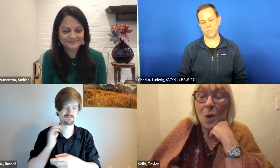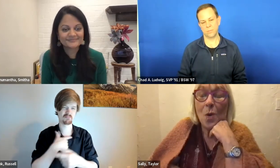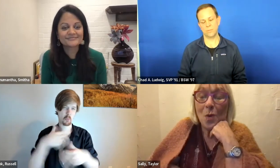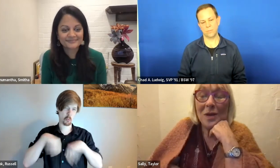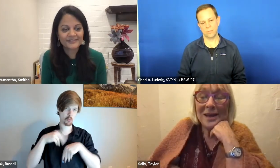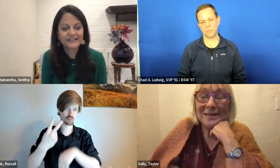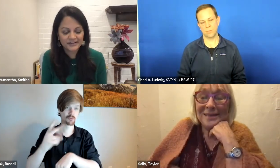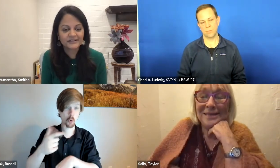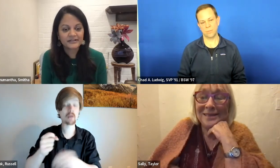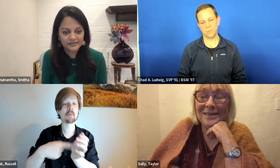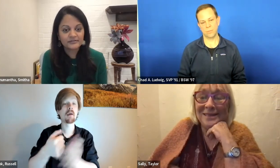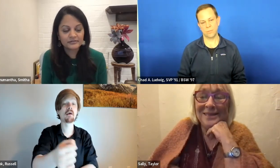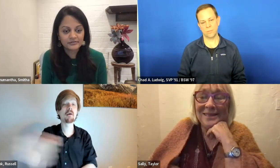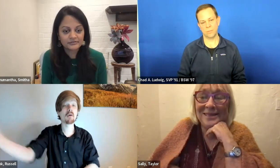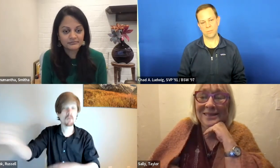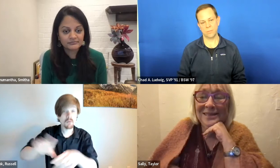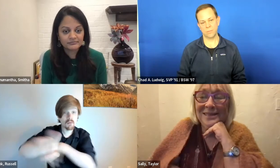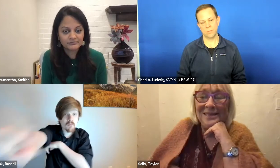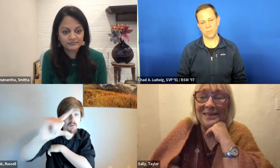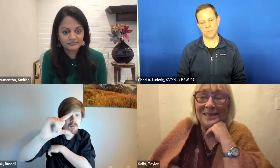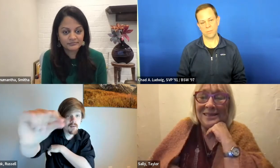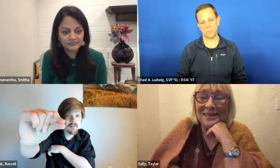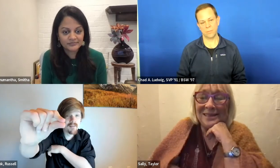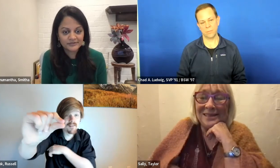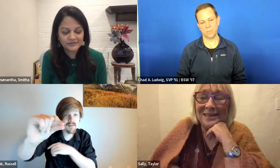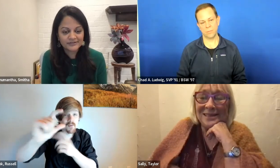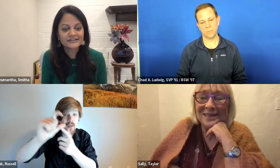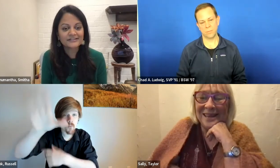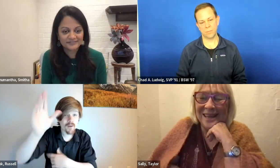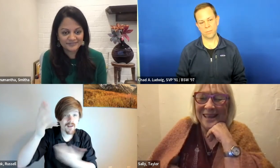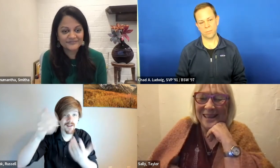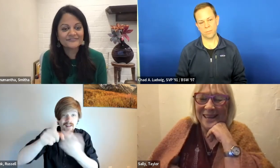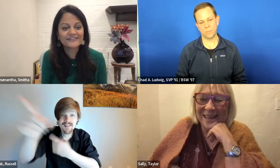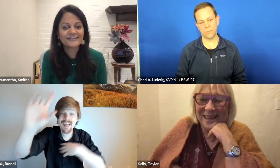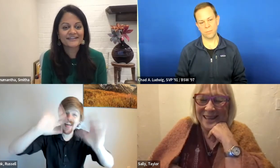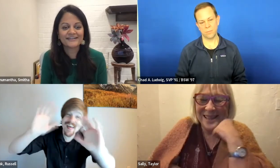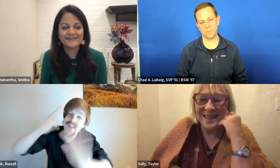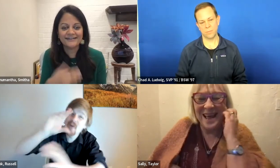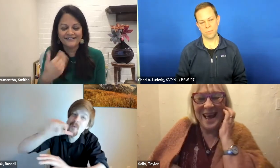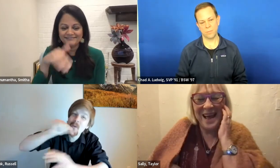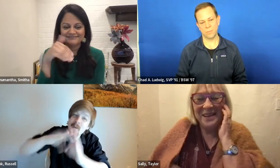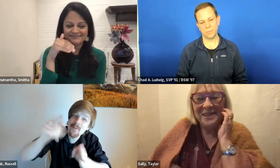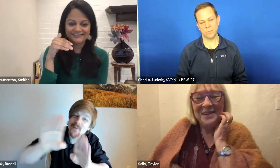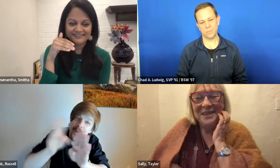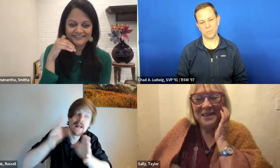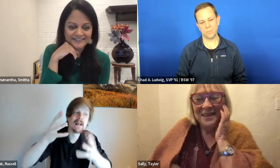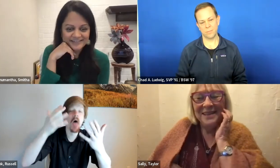We also had two dogs, so our dogs, you know, if he were to get up and go somewhere, the dog would follow them, you know,